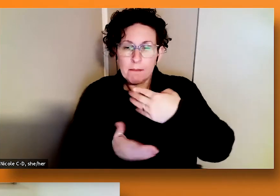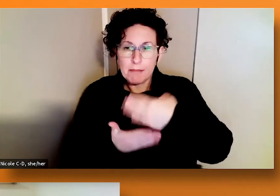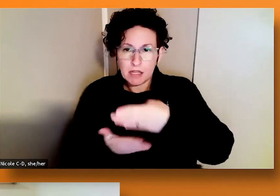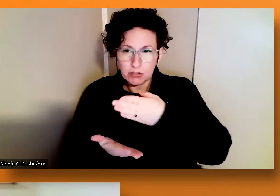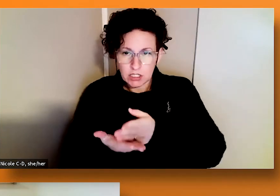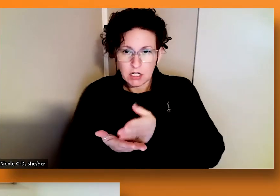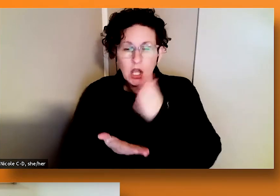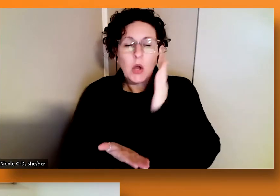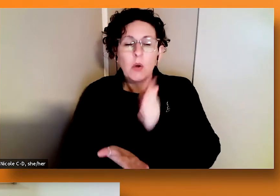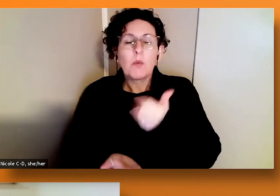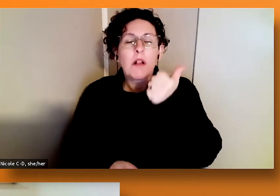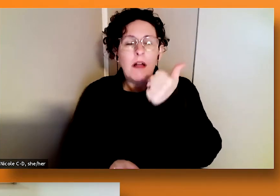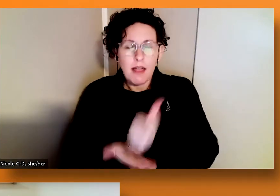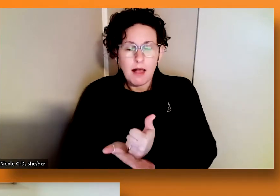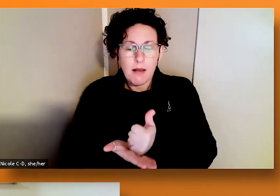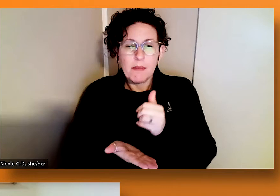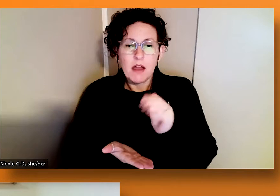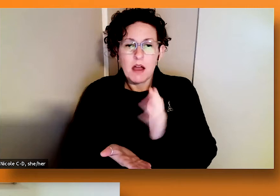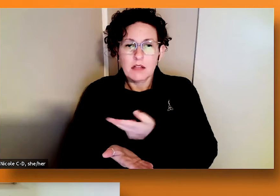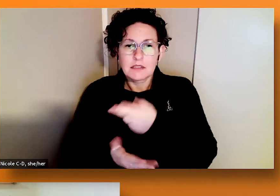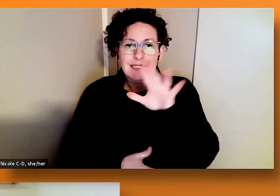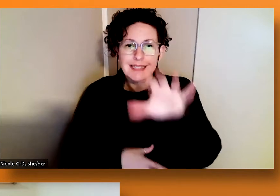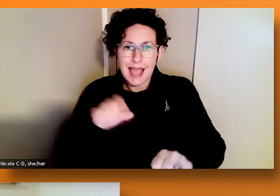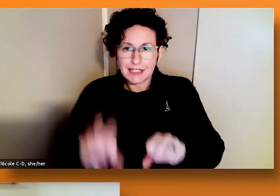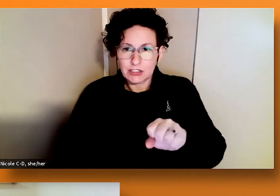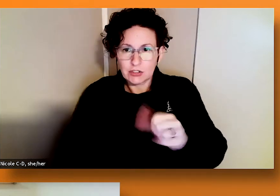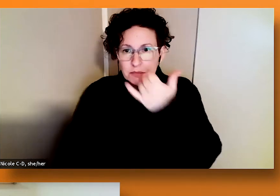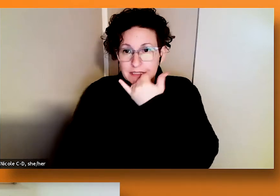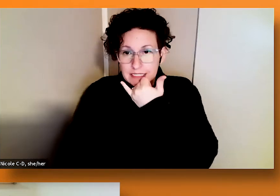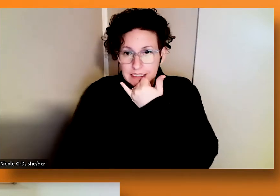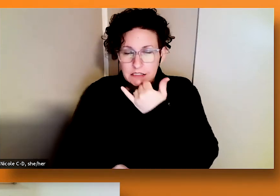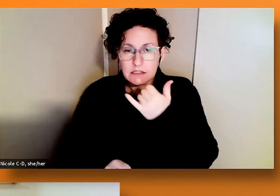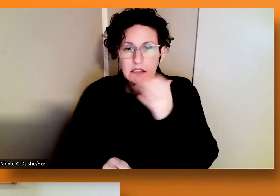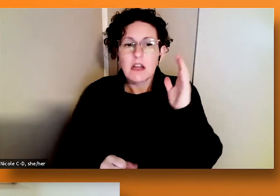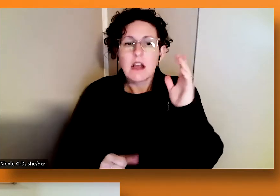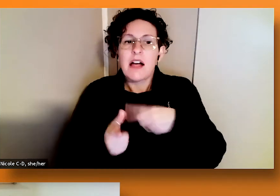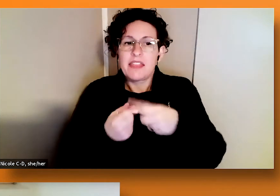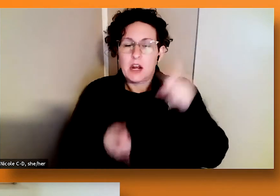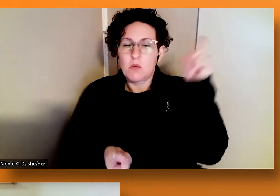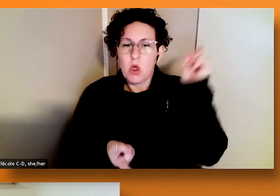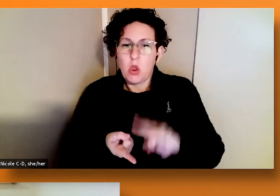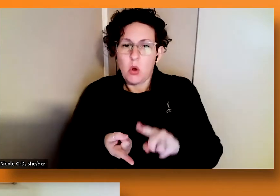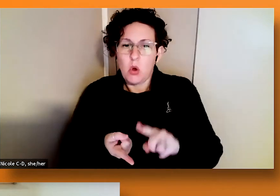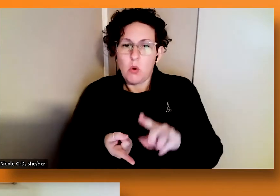And if we catch them timely, it lowers our audit risk. So I would say that's definitely the most important thing,